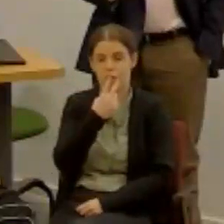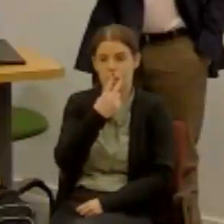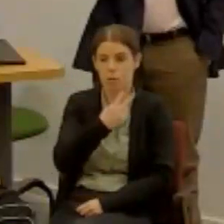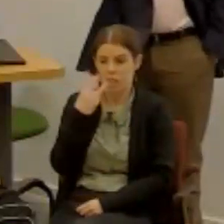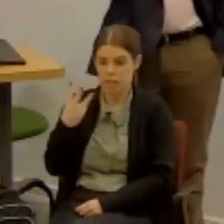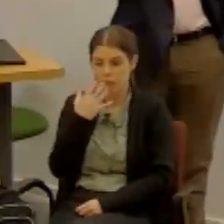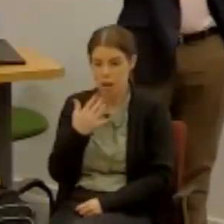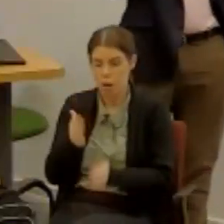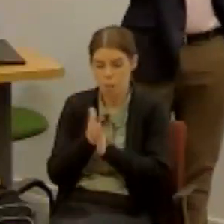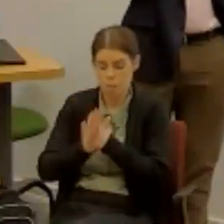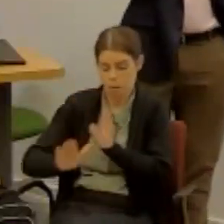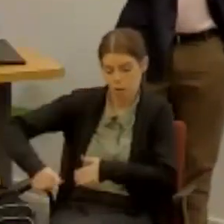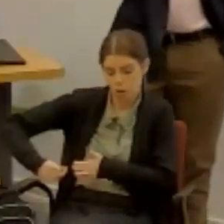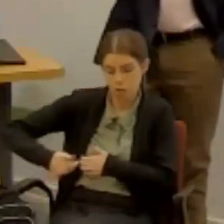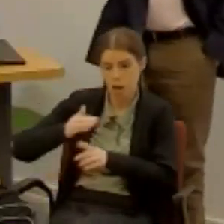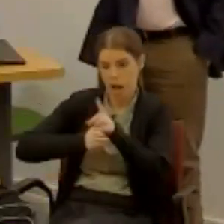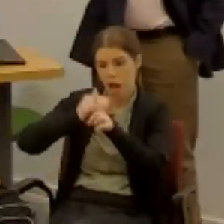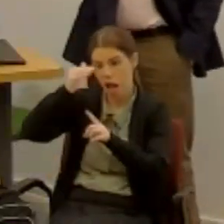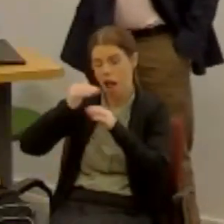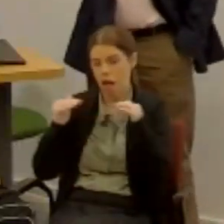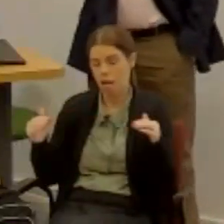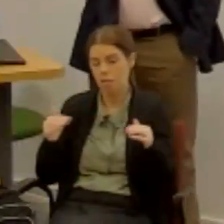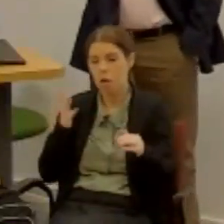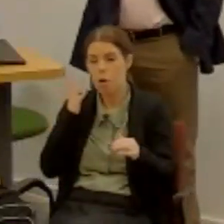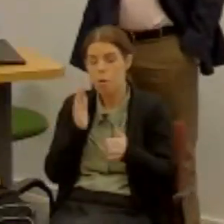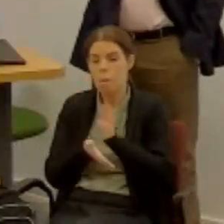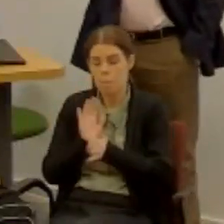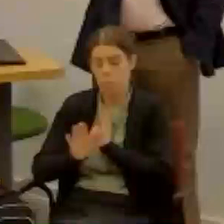Rugby player, playing a reasonably high level during a match.